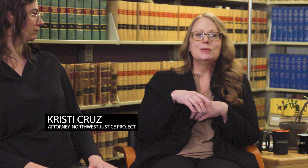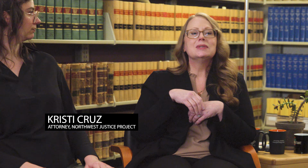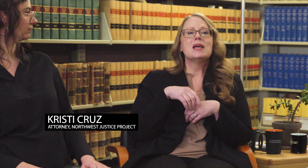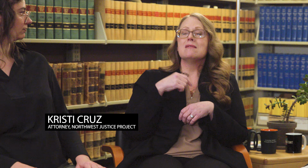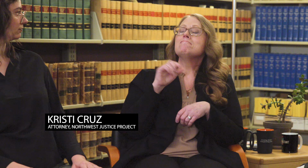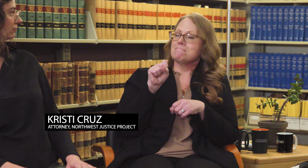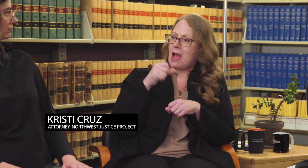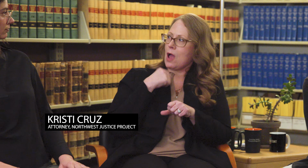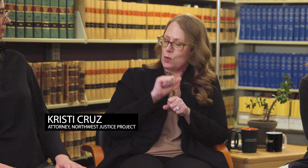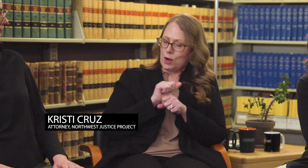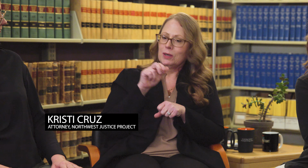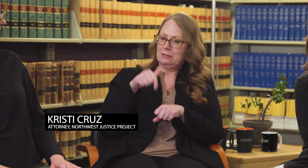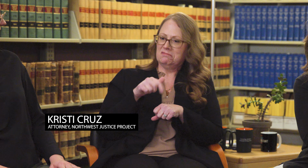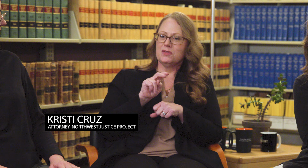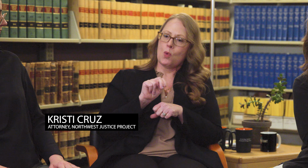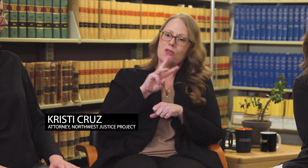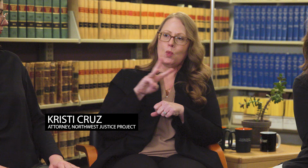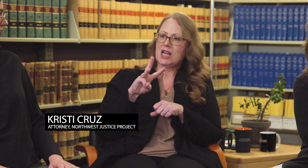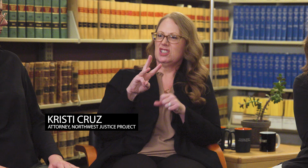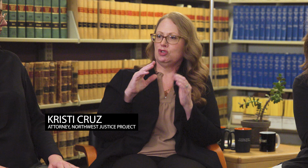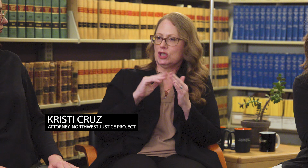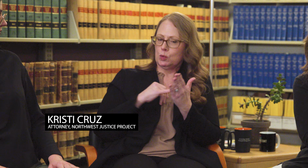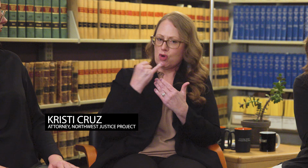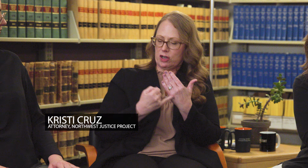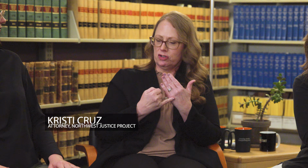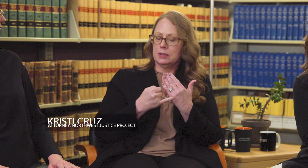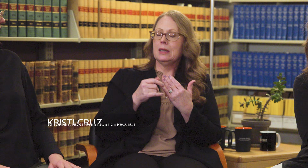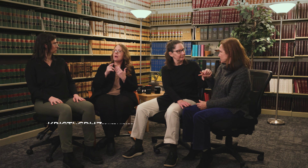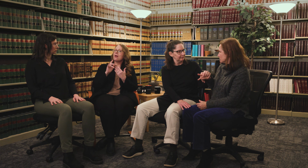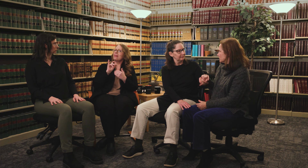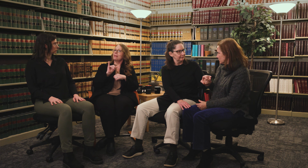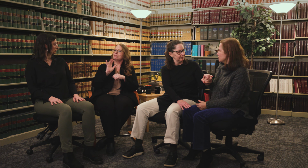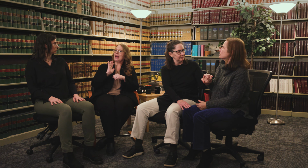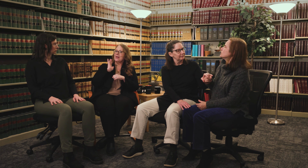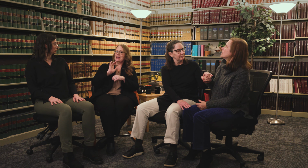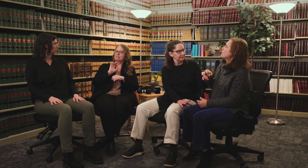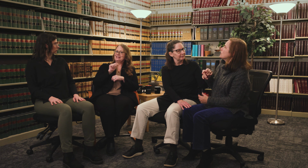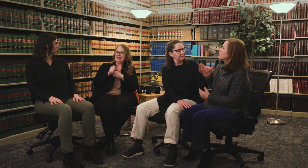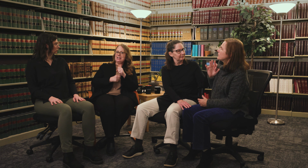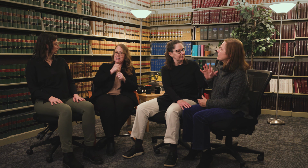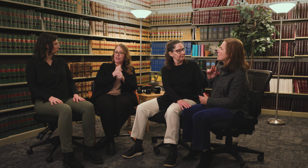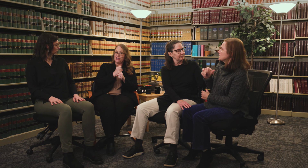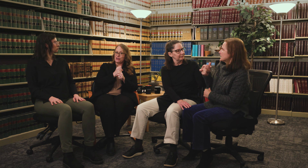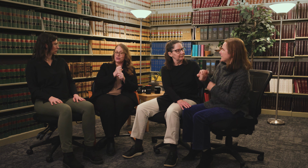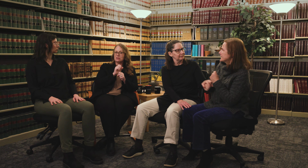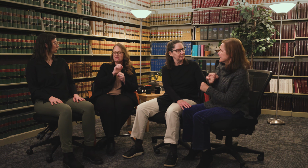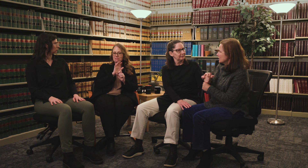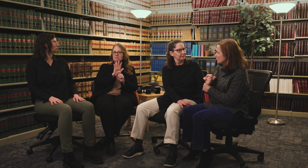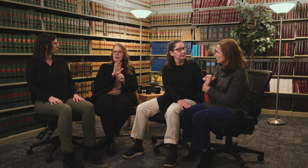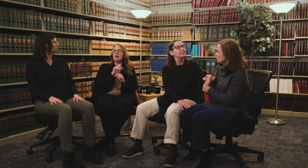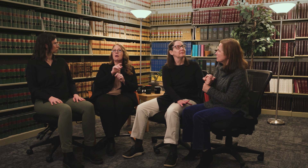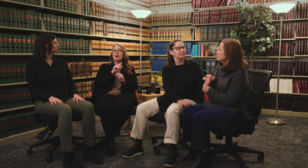I worked at Northwest Justice Project, at the time, for ten years.